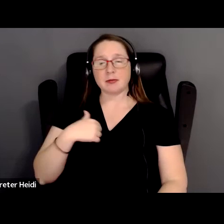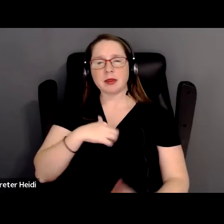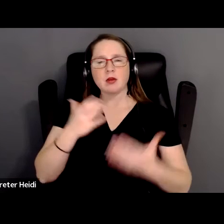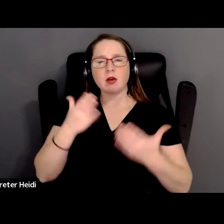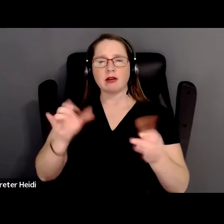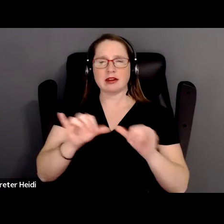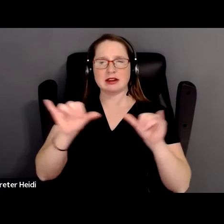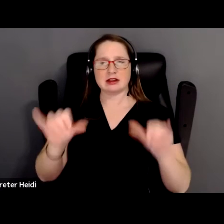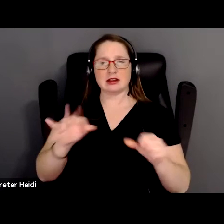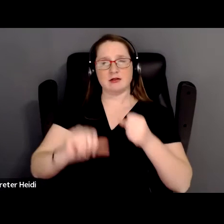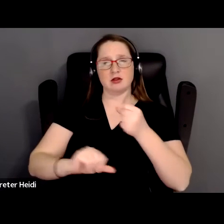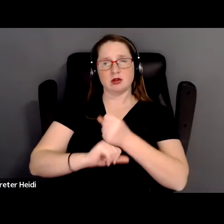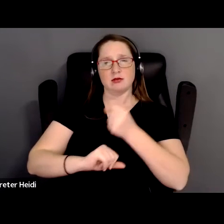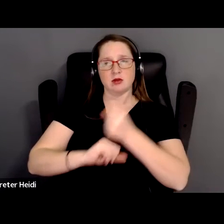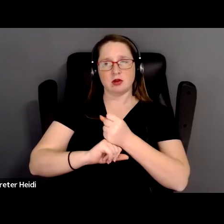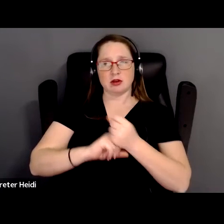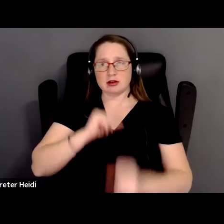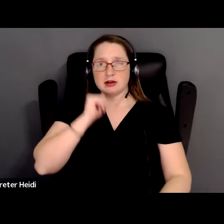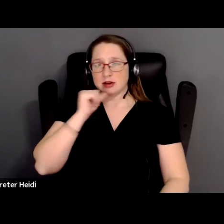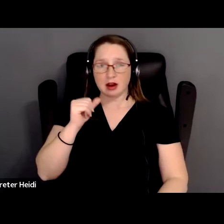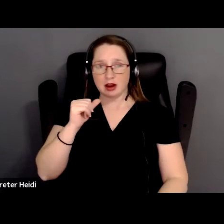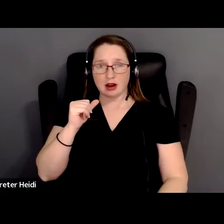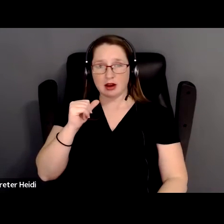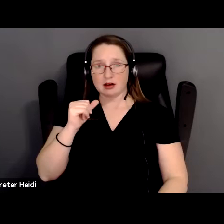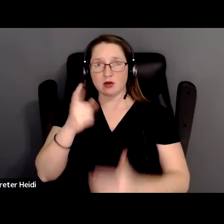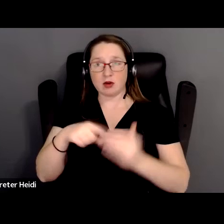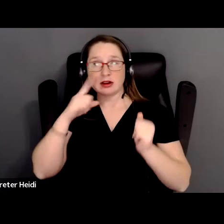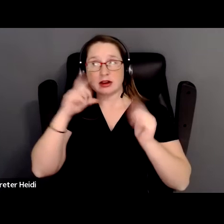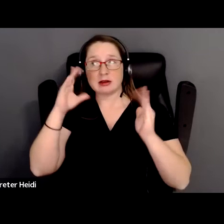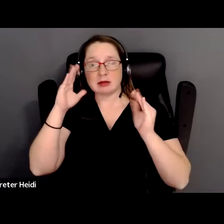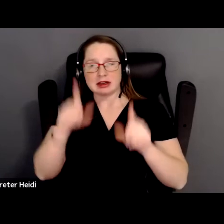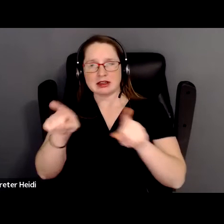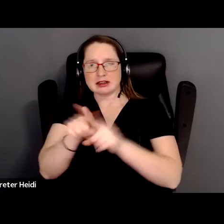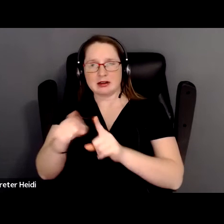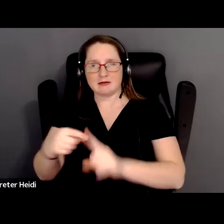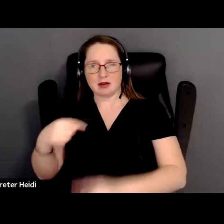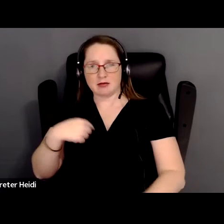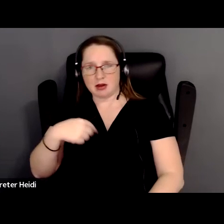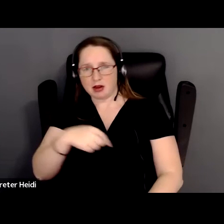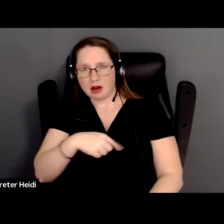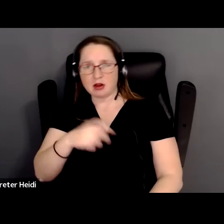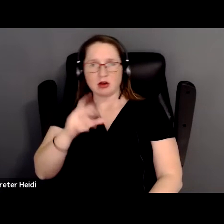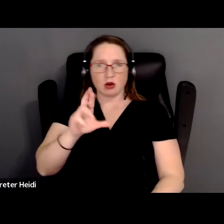of support, not one that expects the same from us or itself in the future